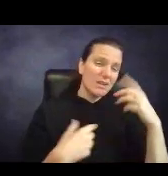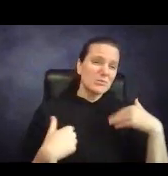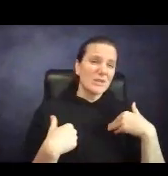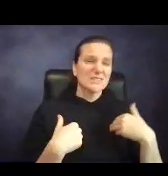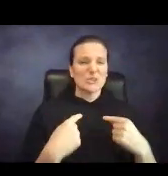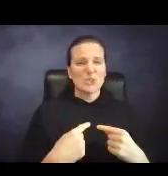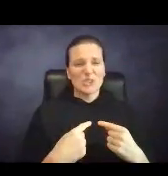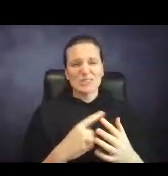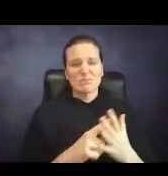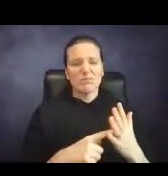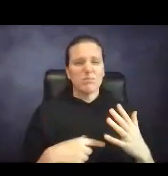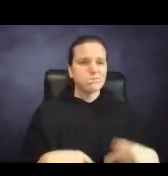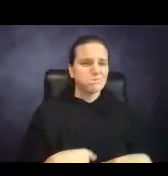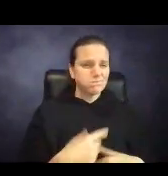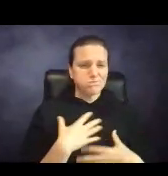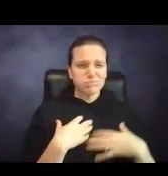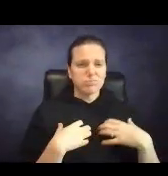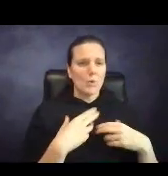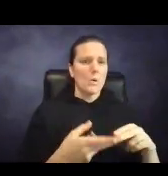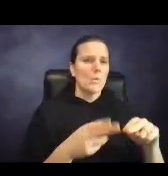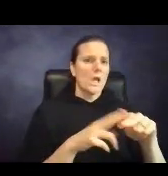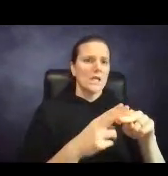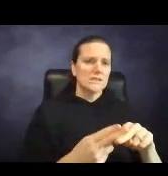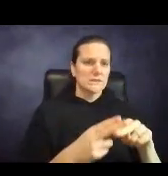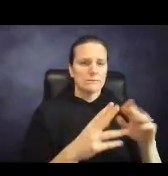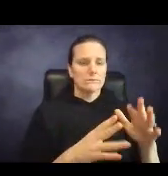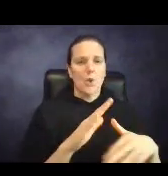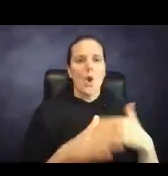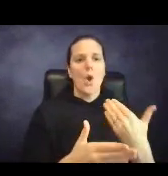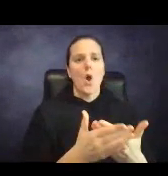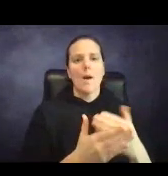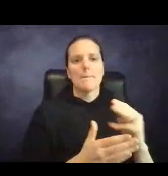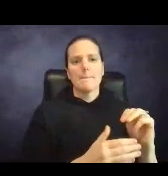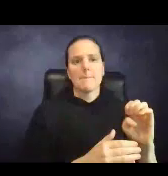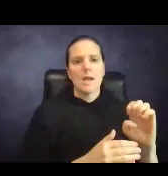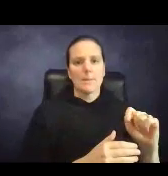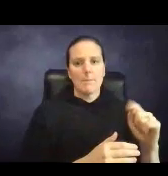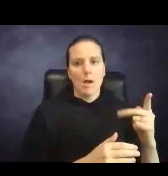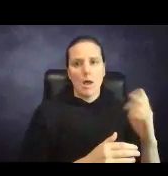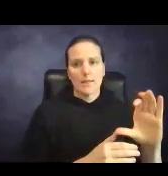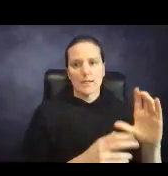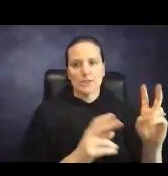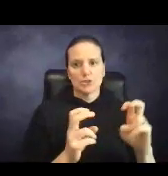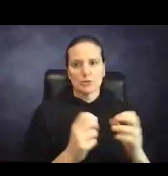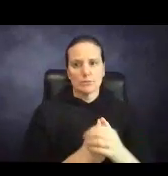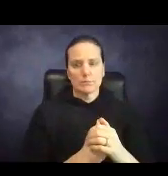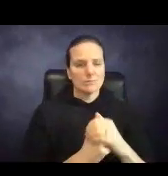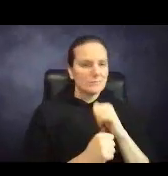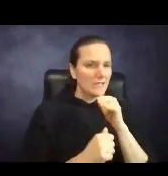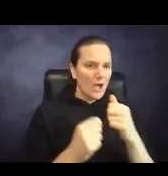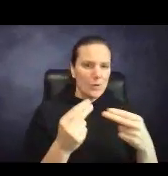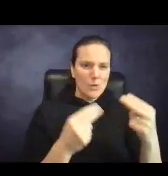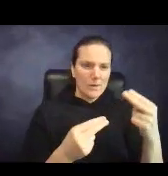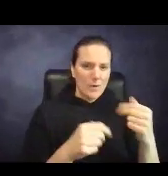stomach upset and weight changes. This is all a me metabolic issue. It's like never really the hormone's fault. It's usually chemicals in the environment.